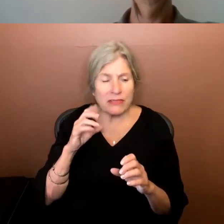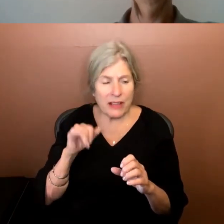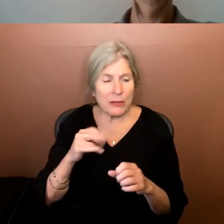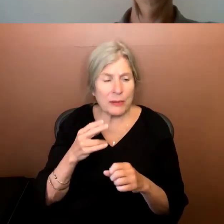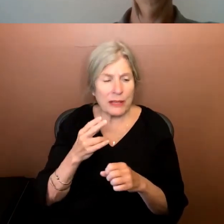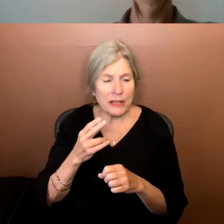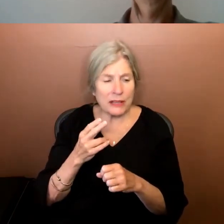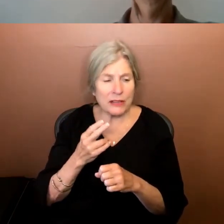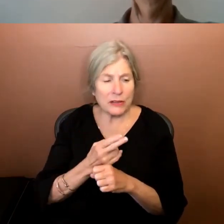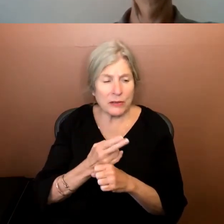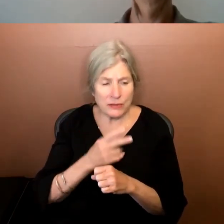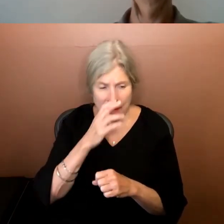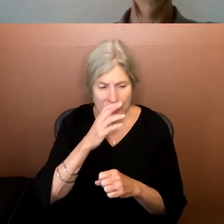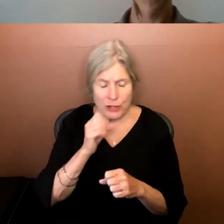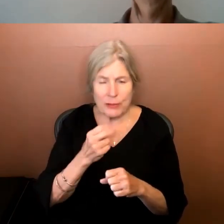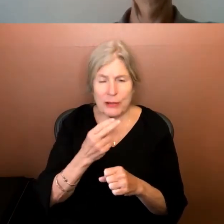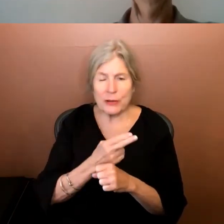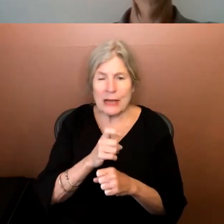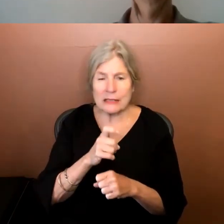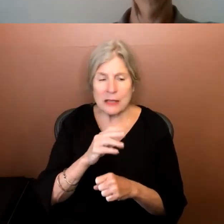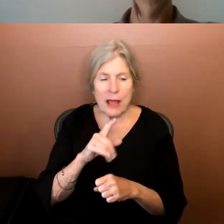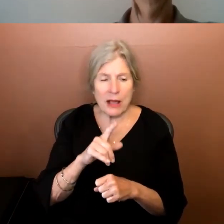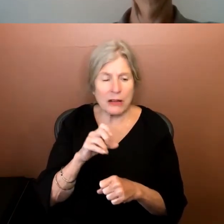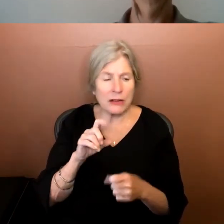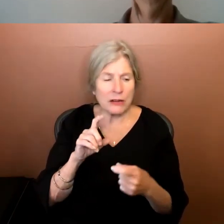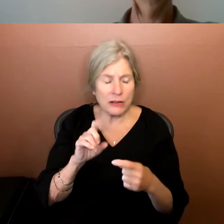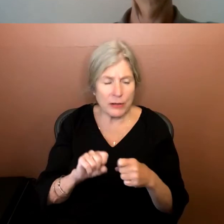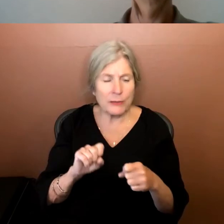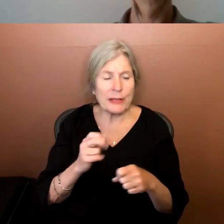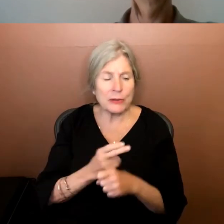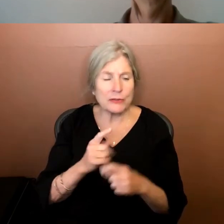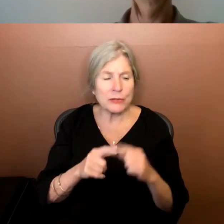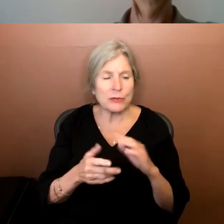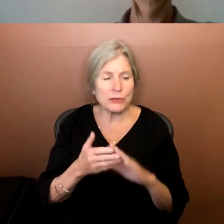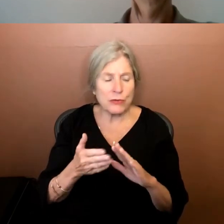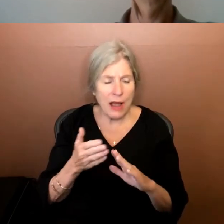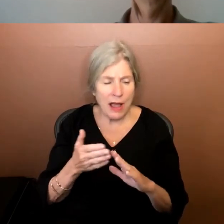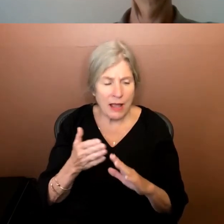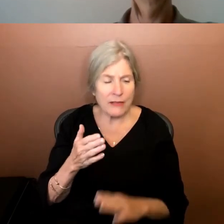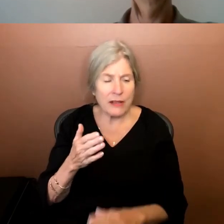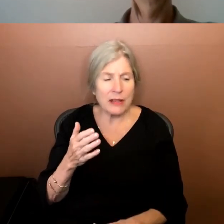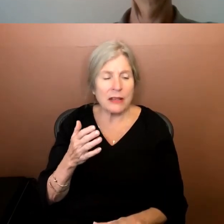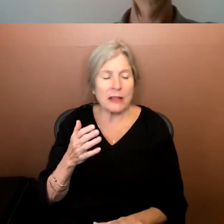theoretically to drive the helmet to tell in our current iteration everything is first